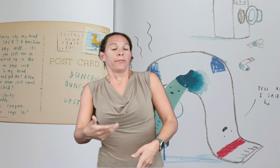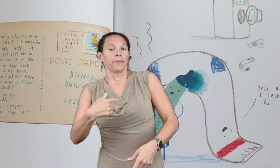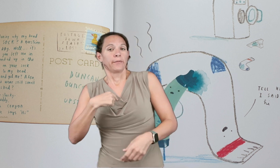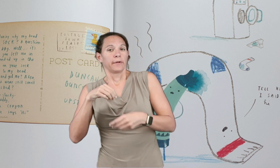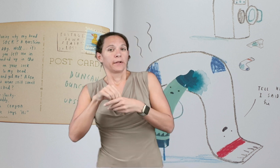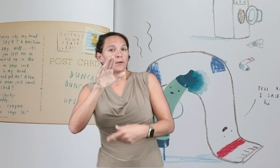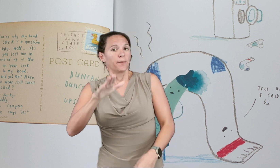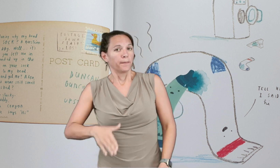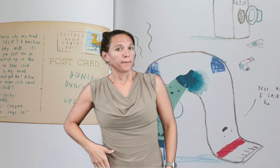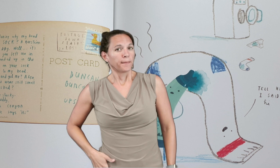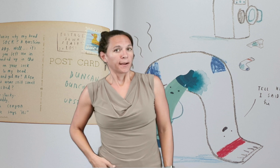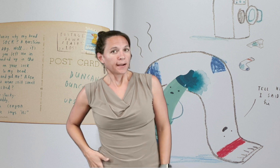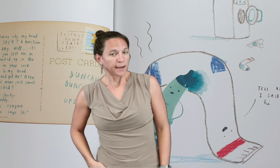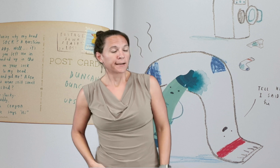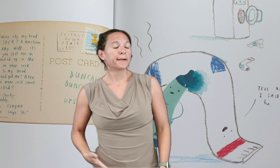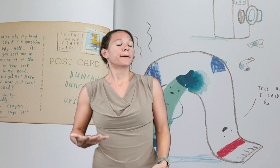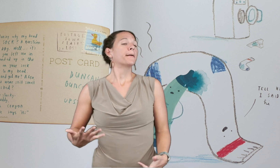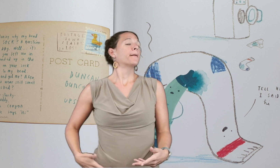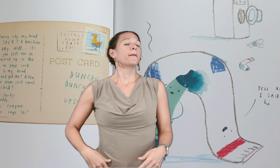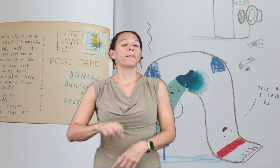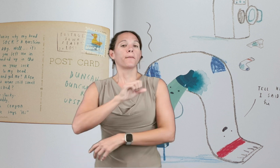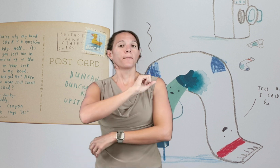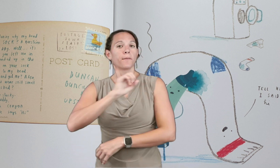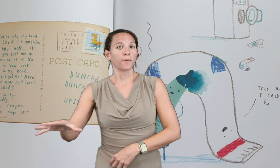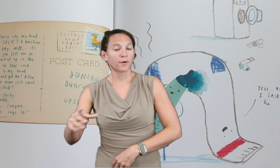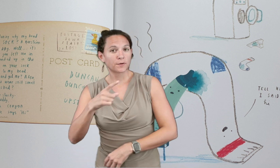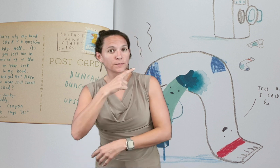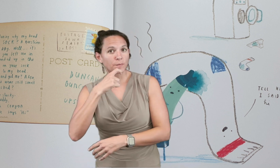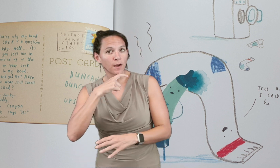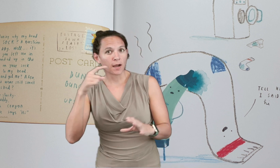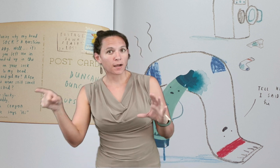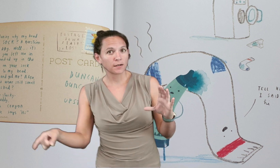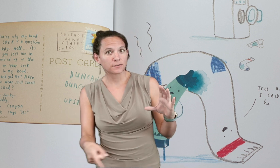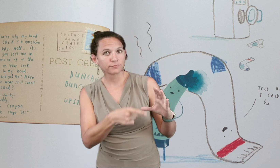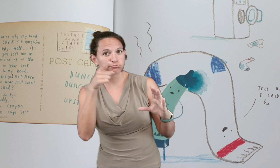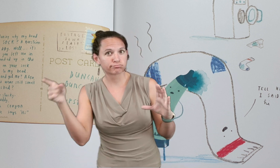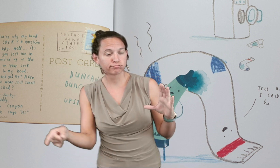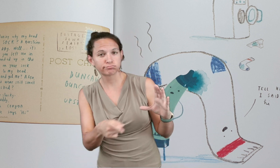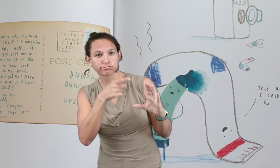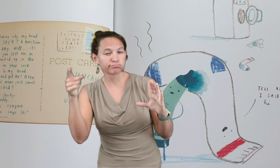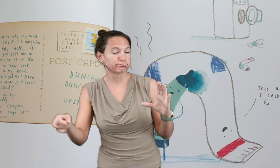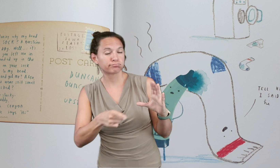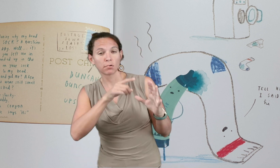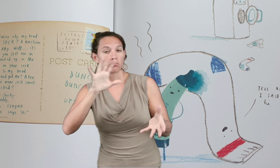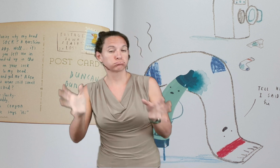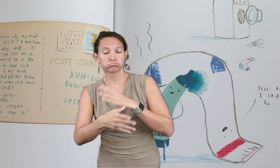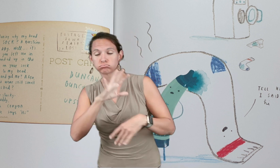Well, what happened is you left me in your pocket and I ended up in the dryer.